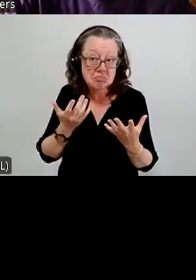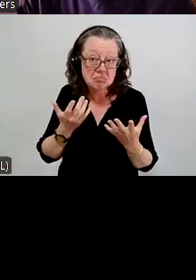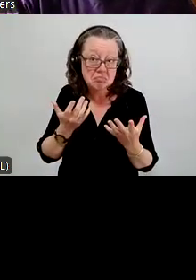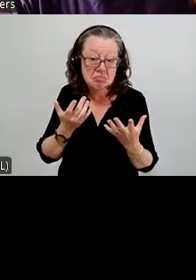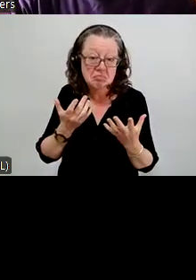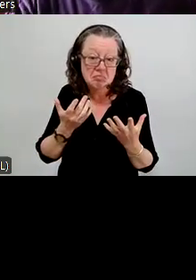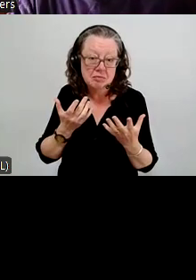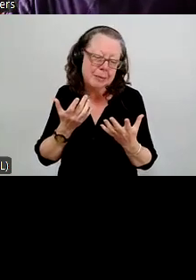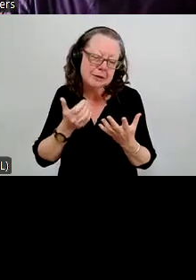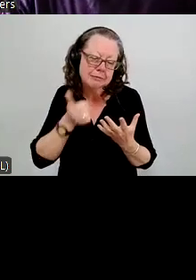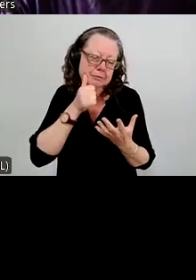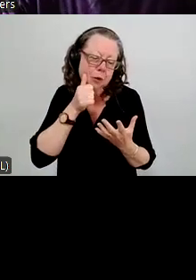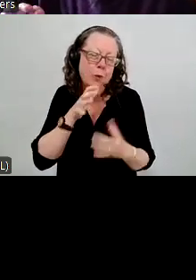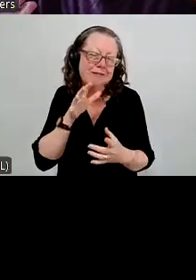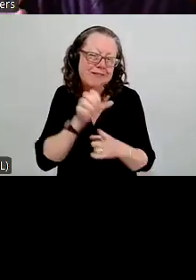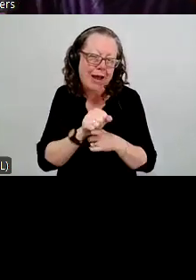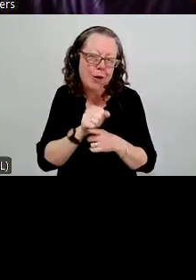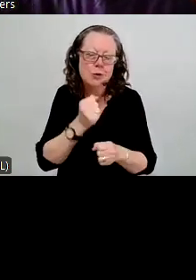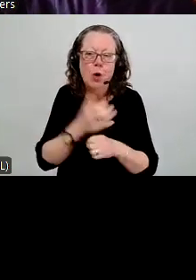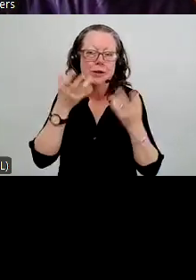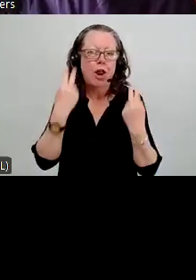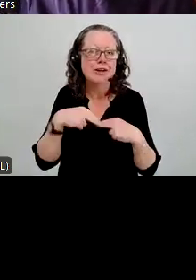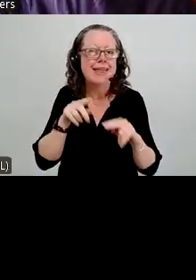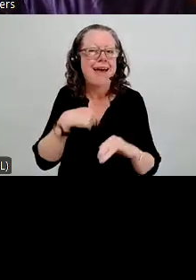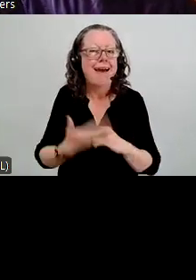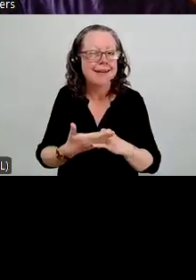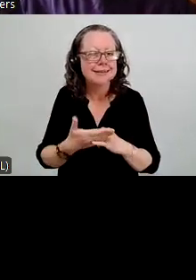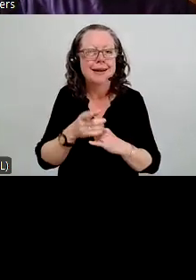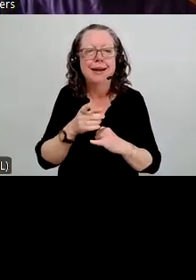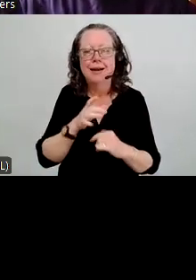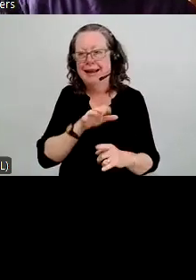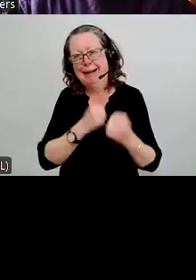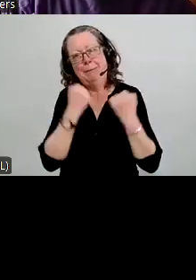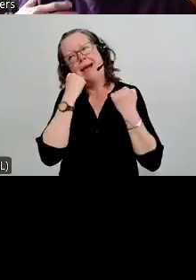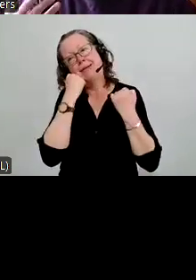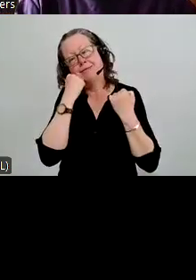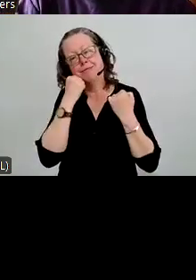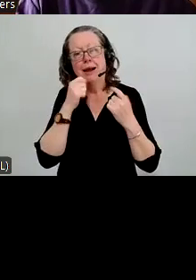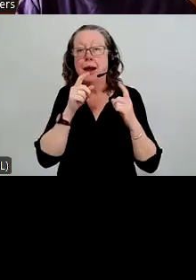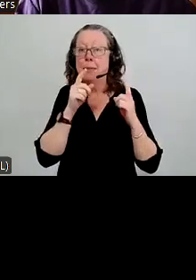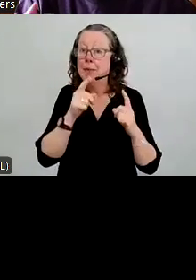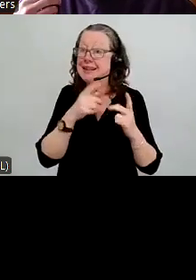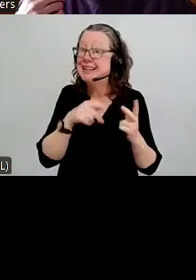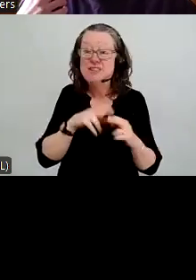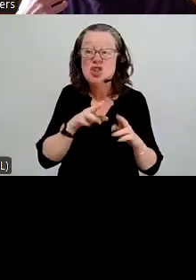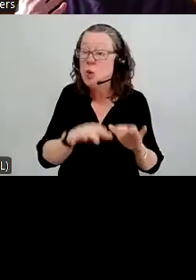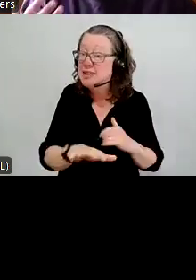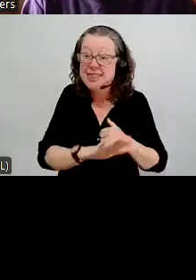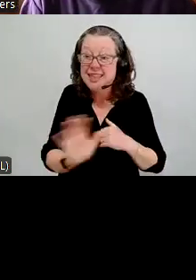so we know it's her, as she disappears, if she wasn't there, and the bears came home, they could use probabilistic